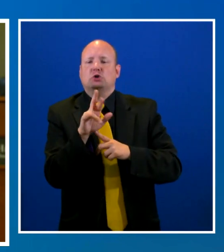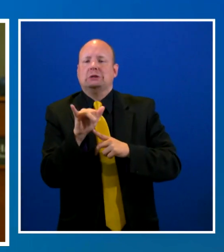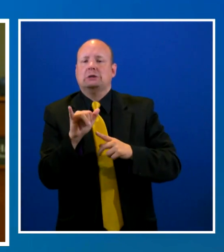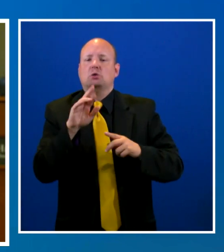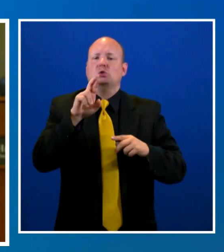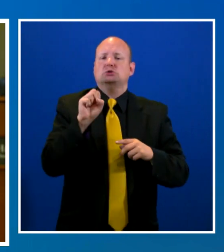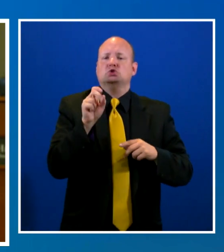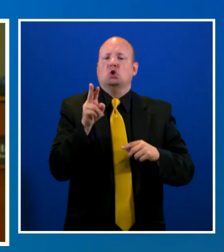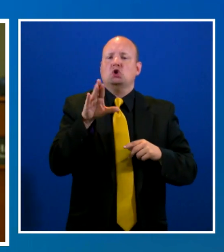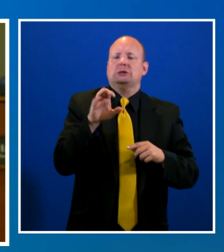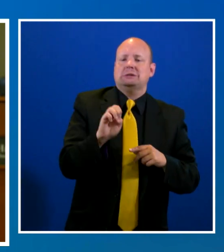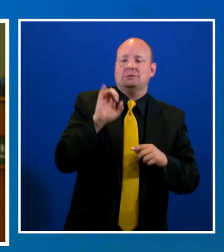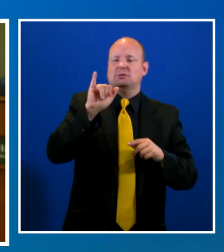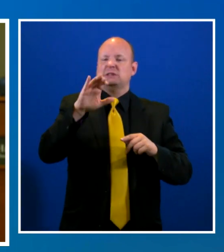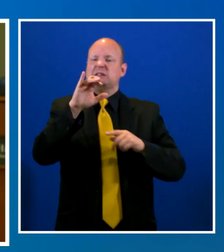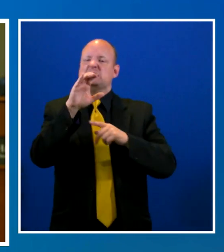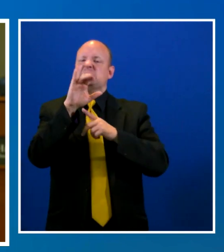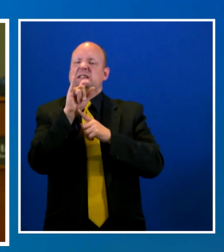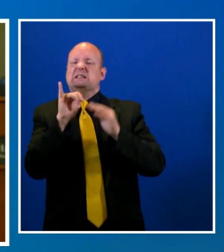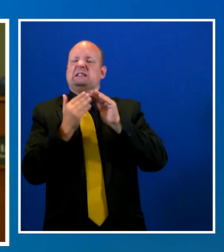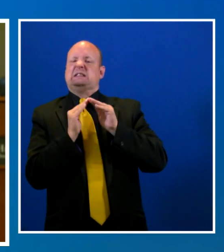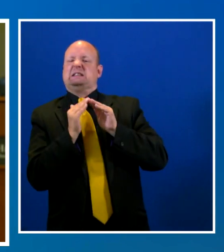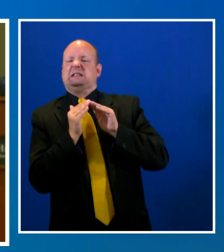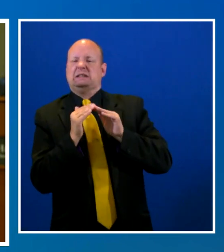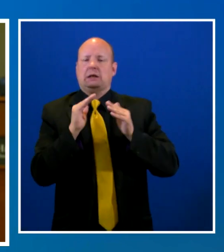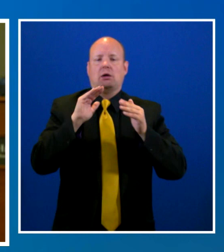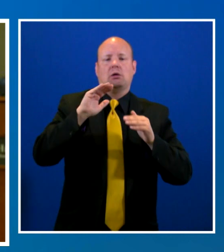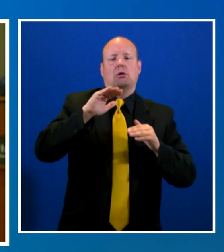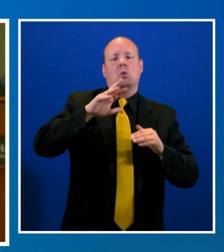Make sure to check the page regularly as it's updated often.